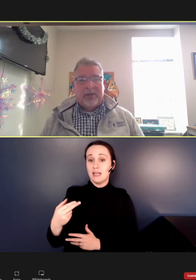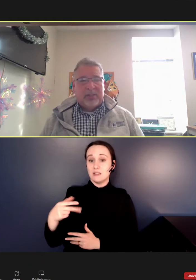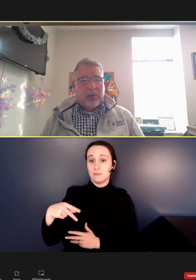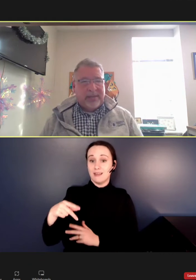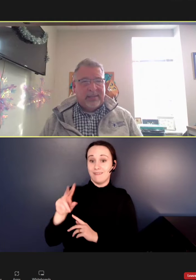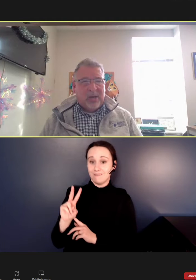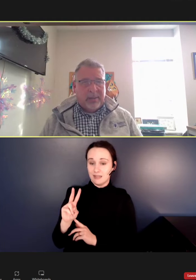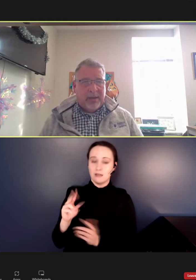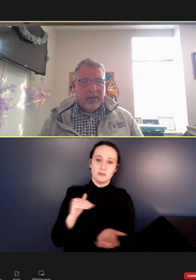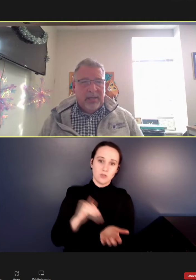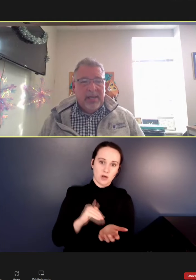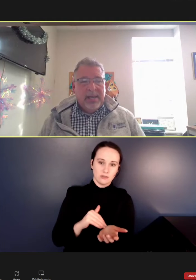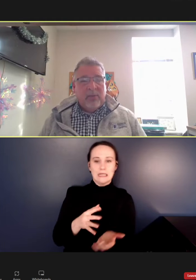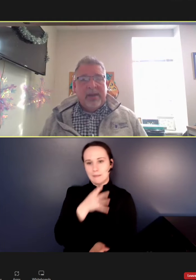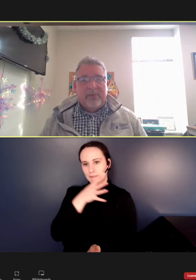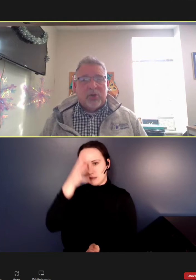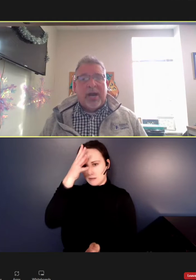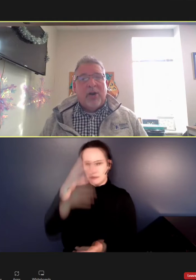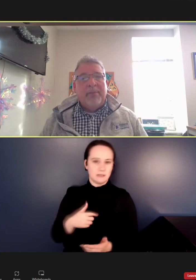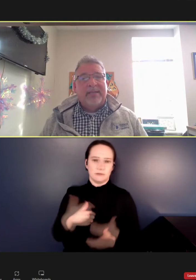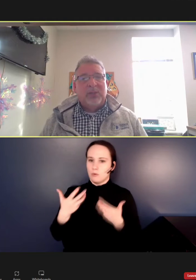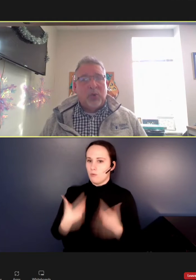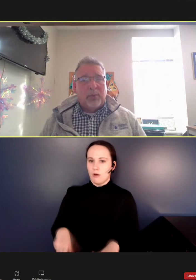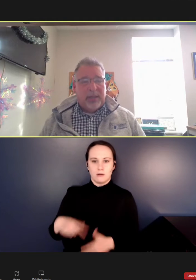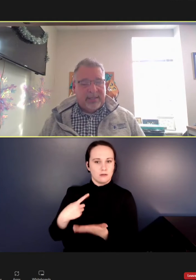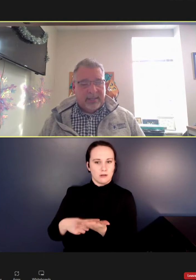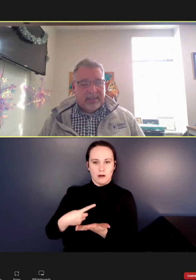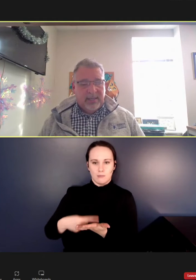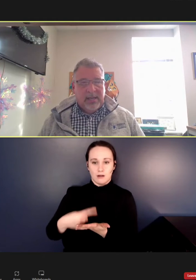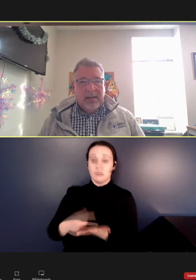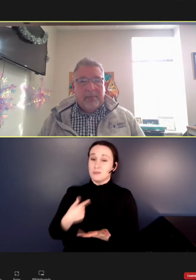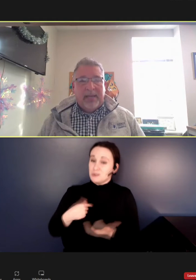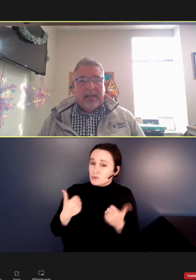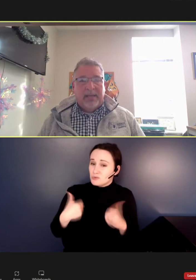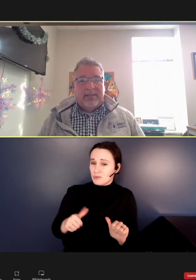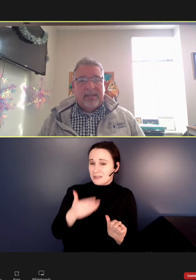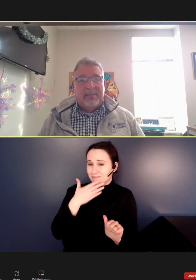parents don't like to talk about. And we have tried our best to normalize this. But in some